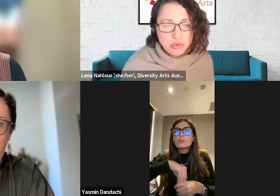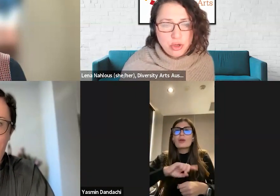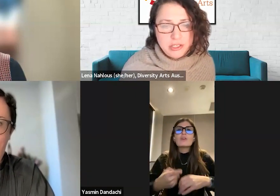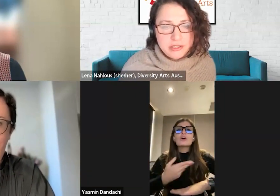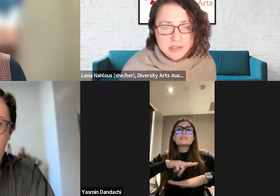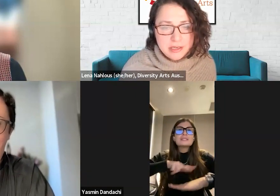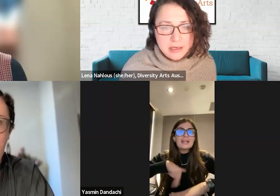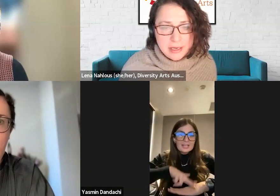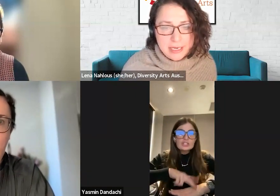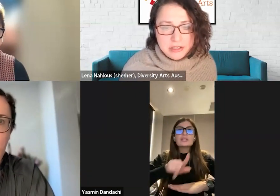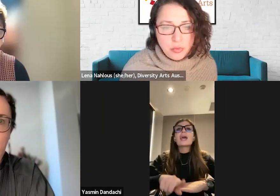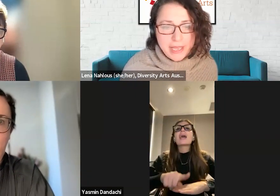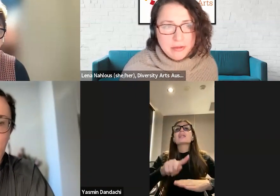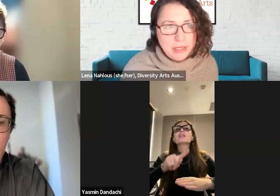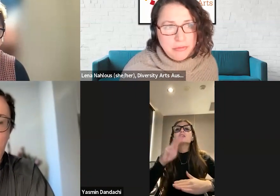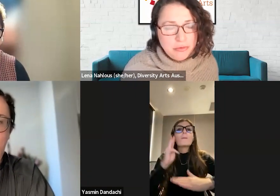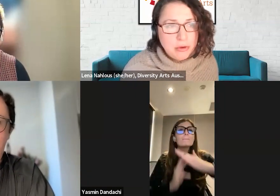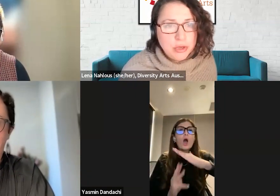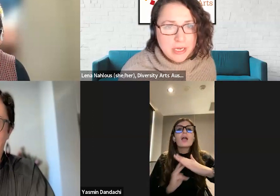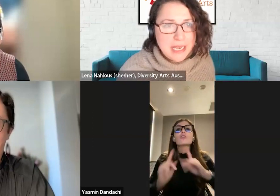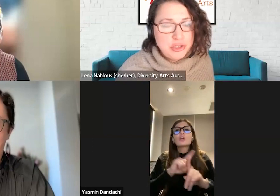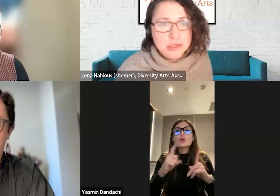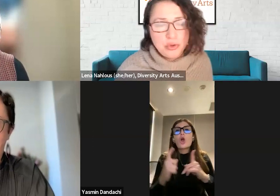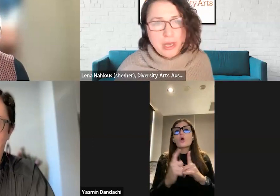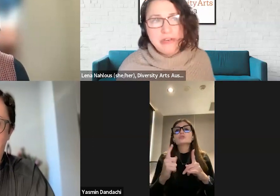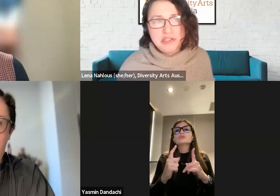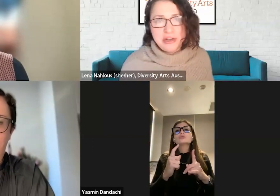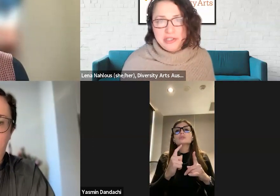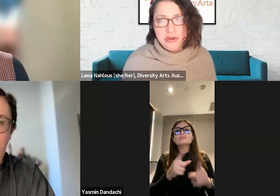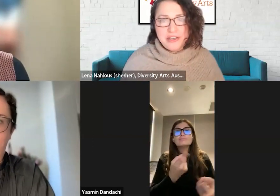cultural knowledges into the way that we run organizations or governance structures